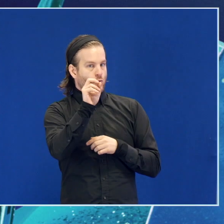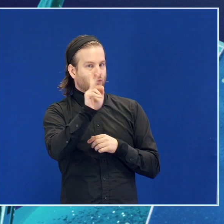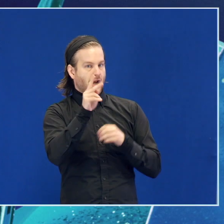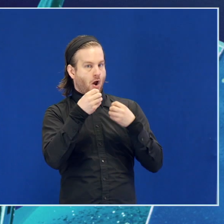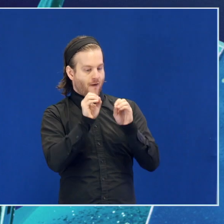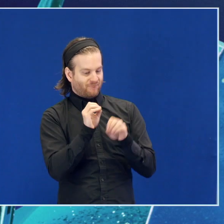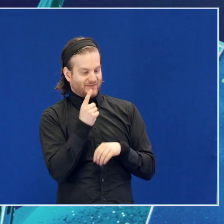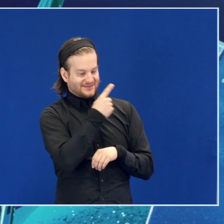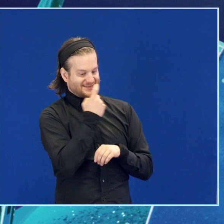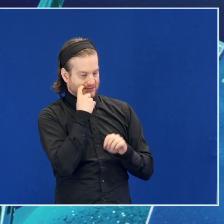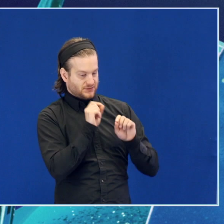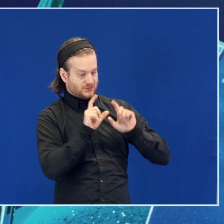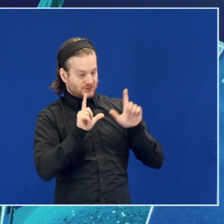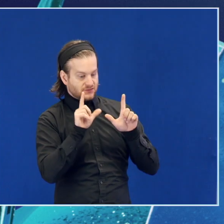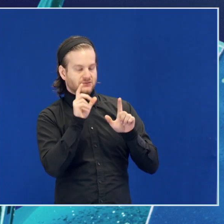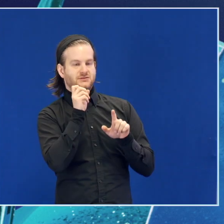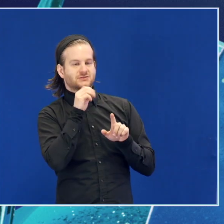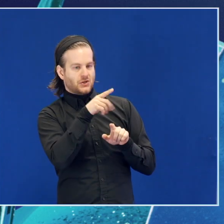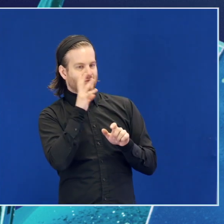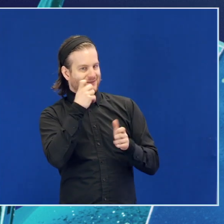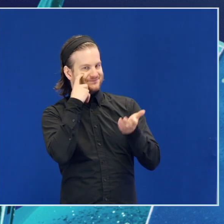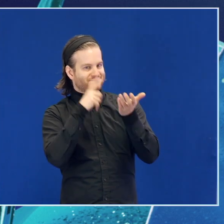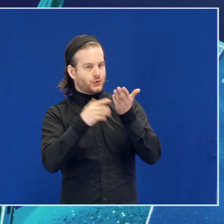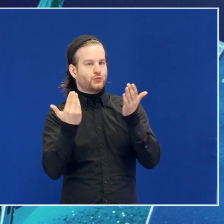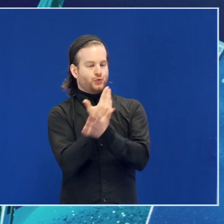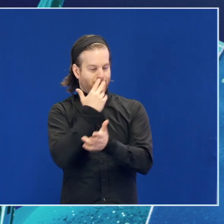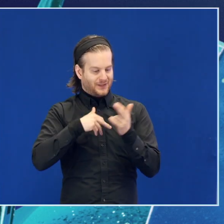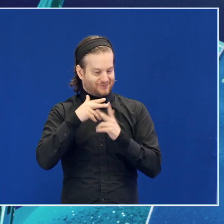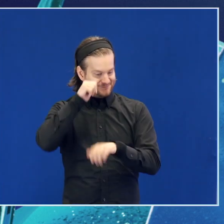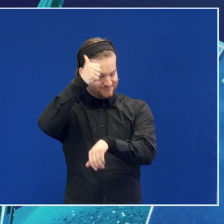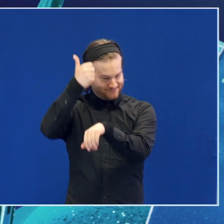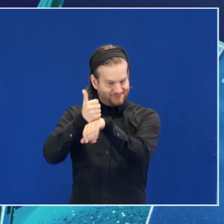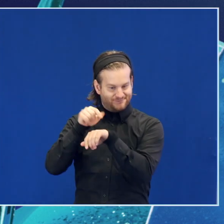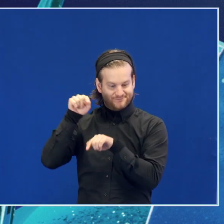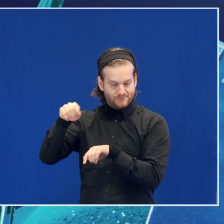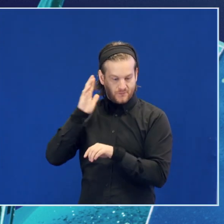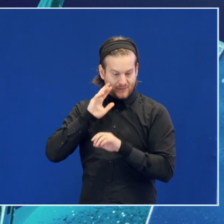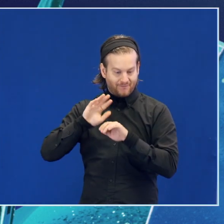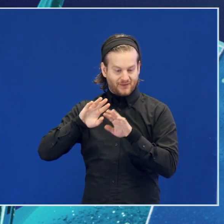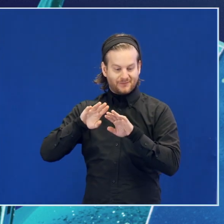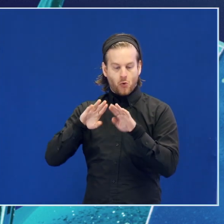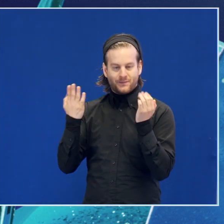as wearing Fitbits both before and after the move into a space